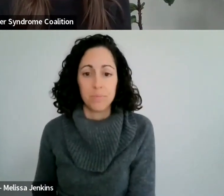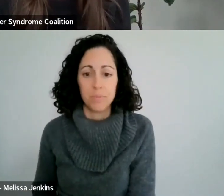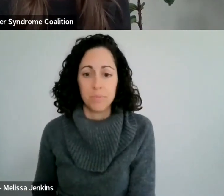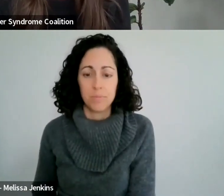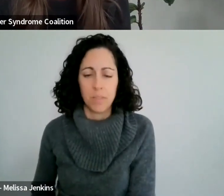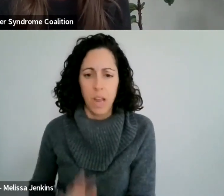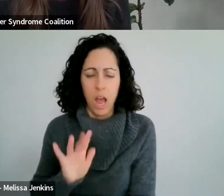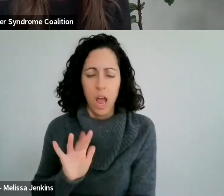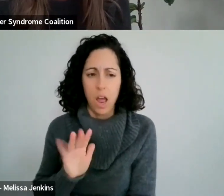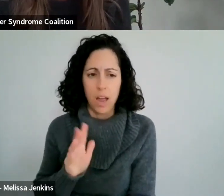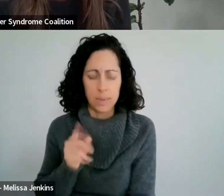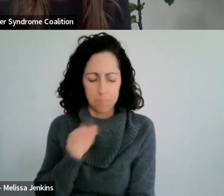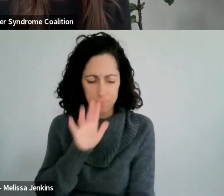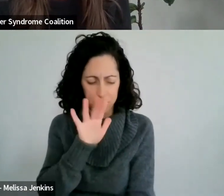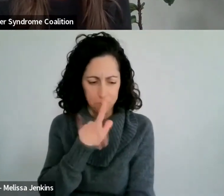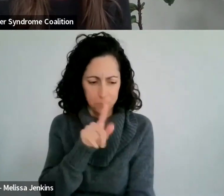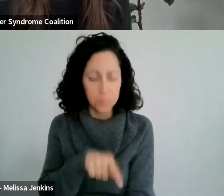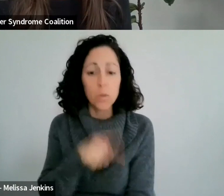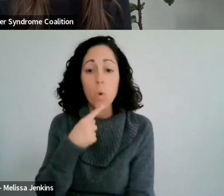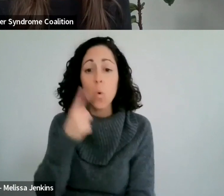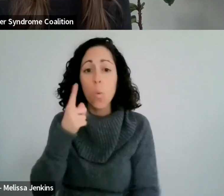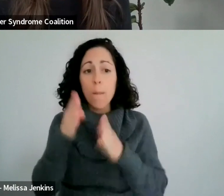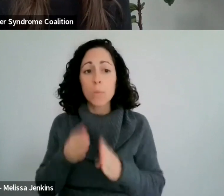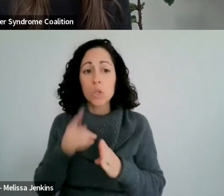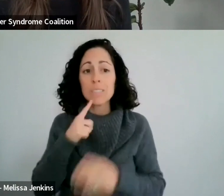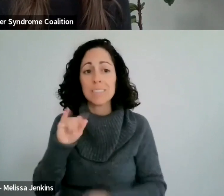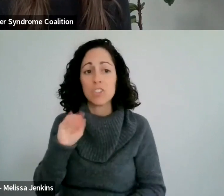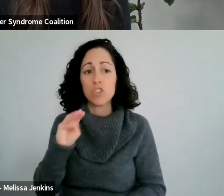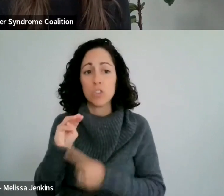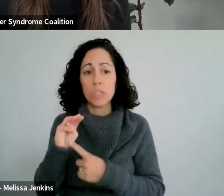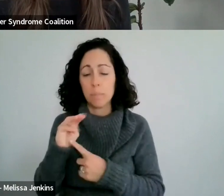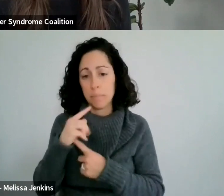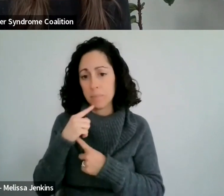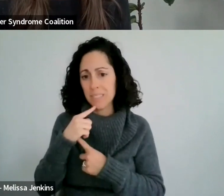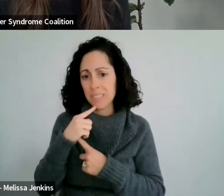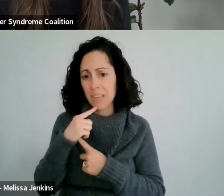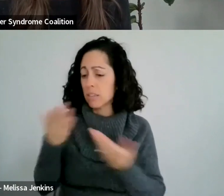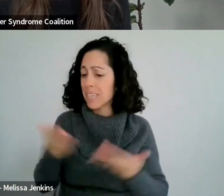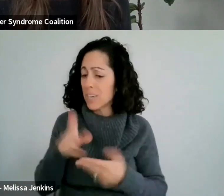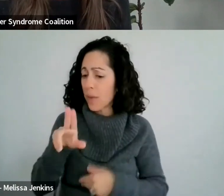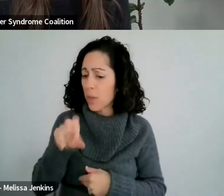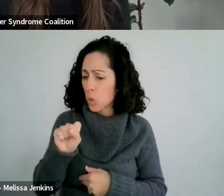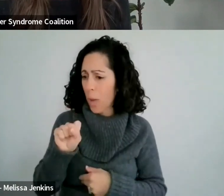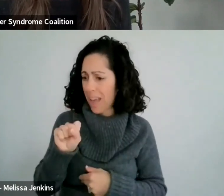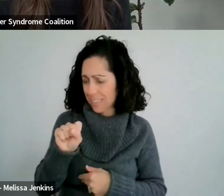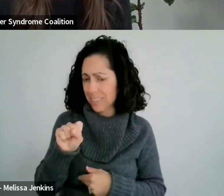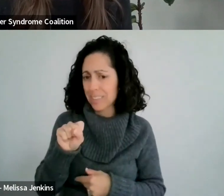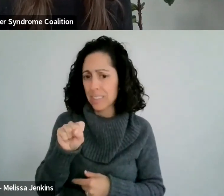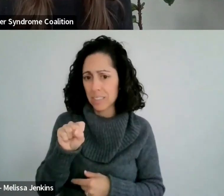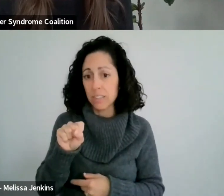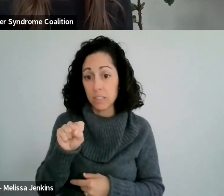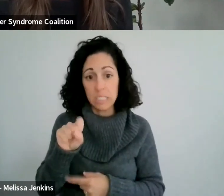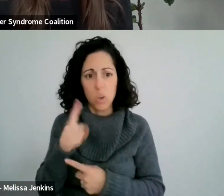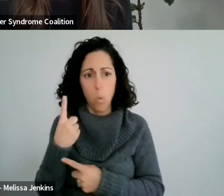Jim asks, "I see there's only one site in the U.S. in Texas, will there be other sites around the U.S., including the D.C. area?"